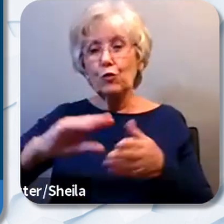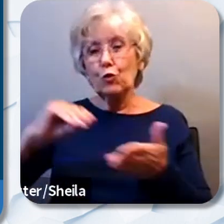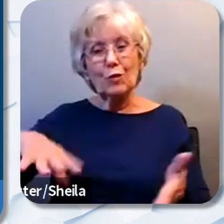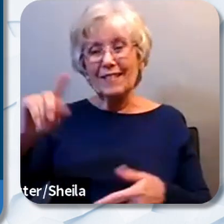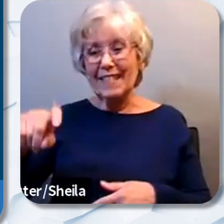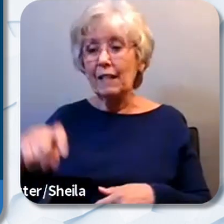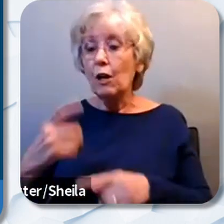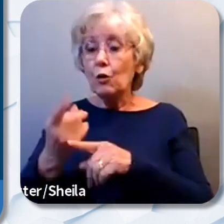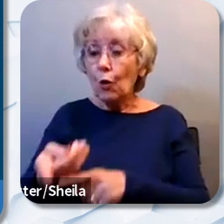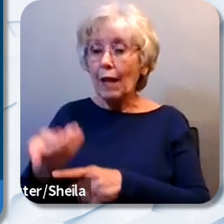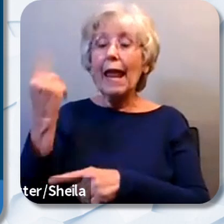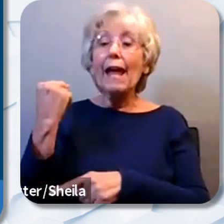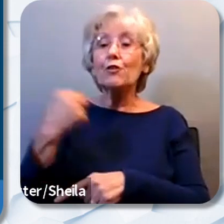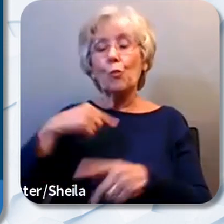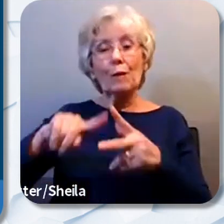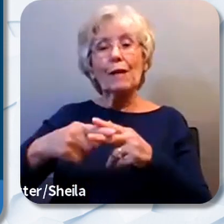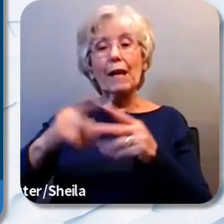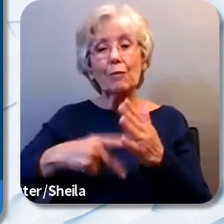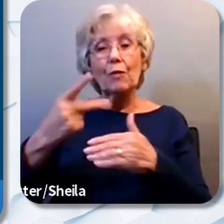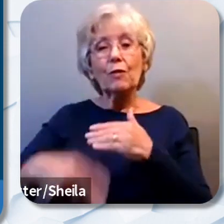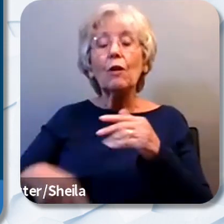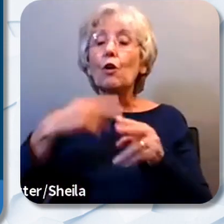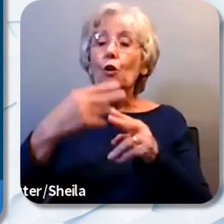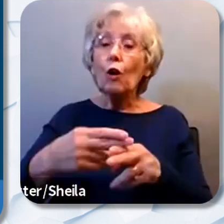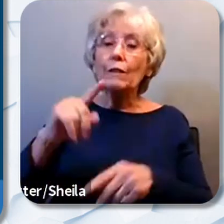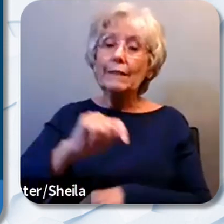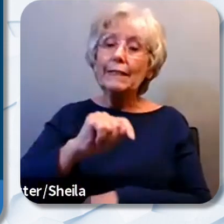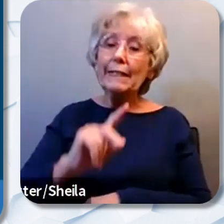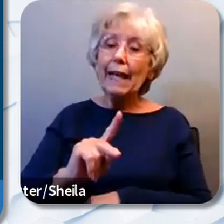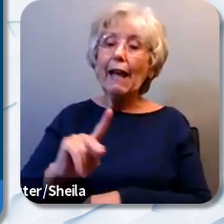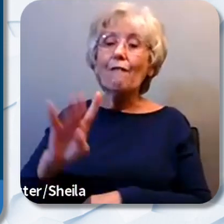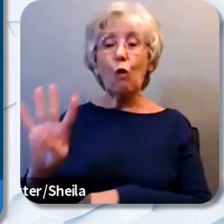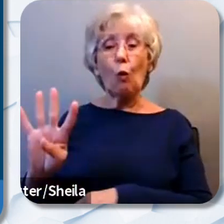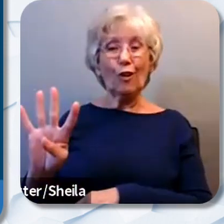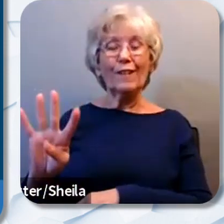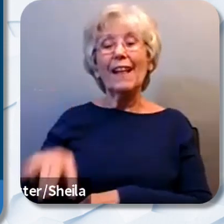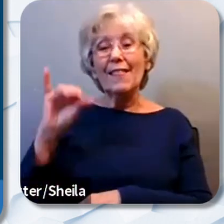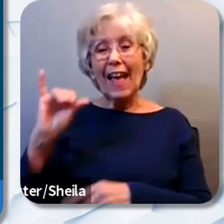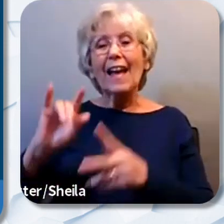we began a program for what with what is called tk for that was it it launched last year,